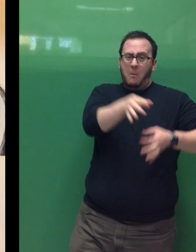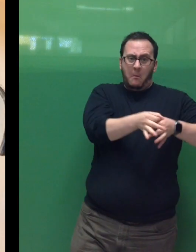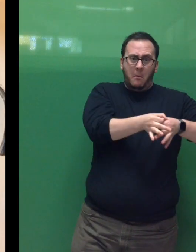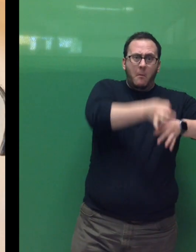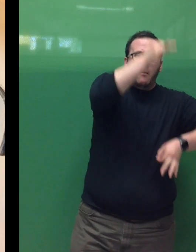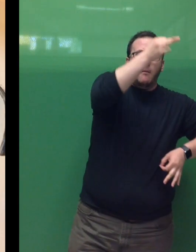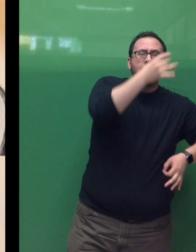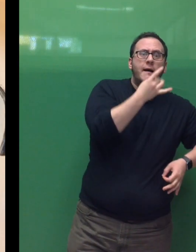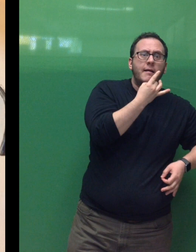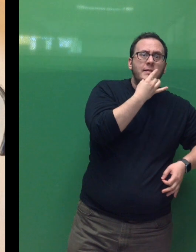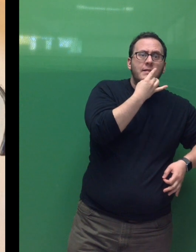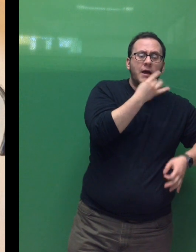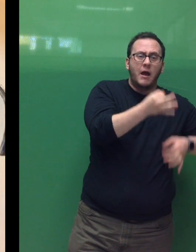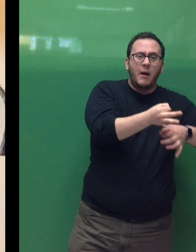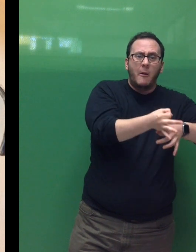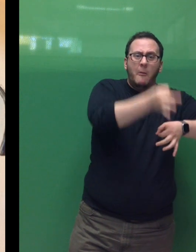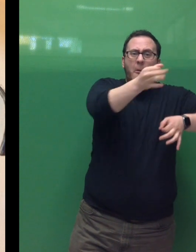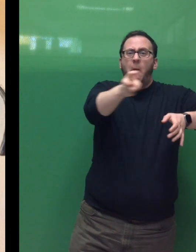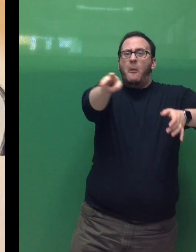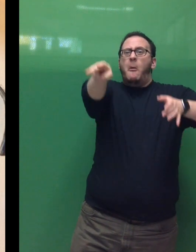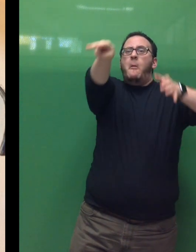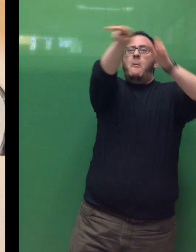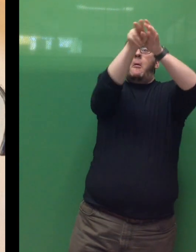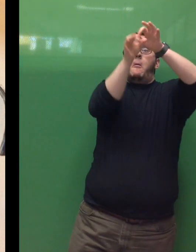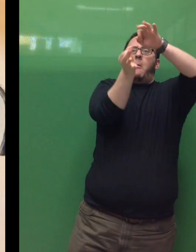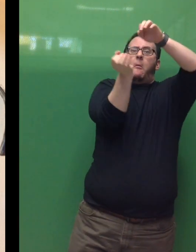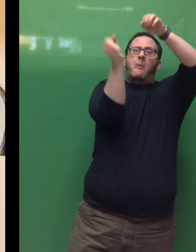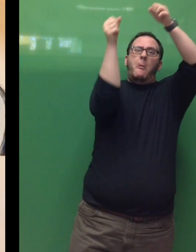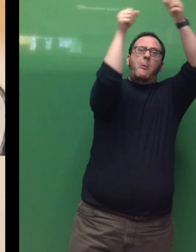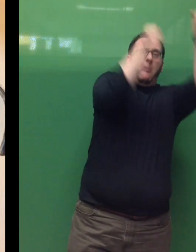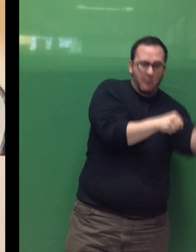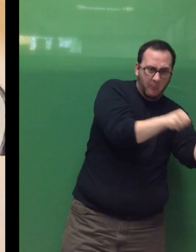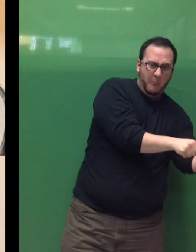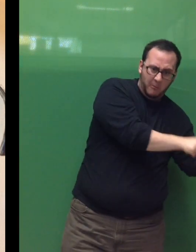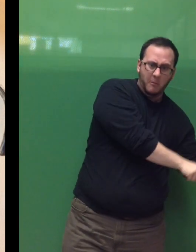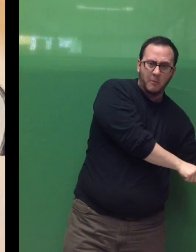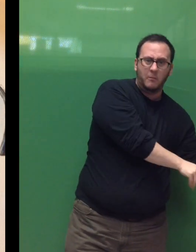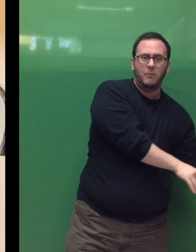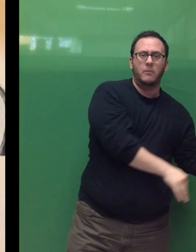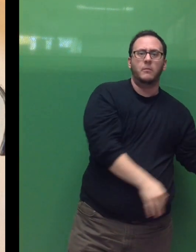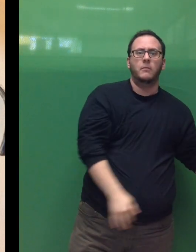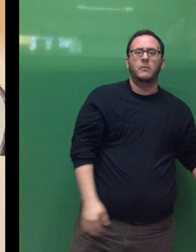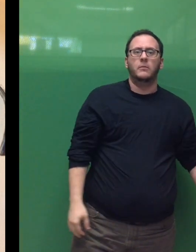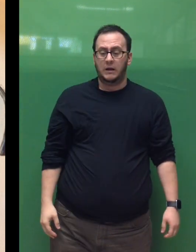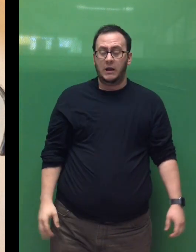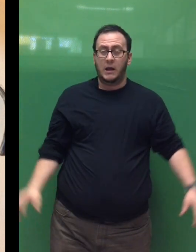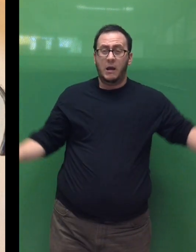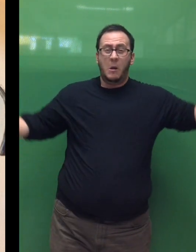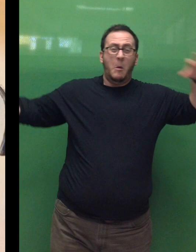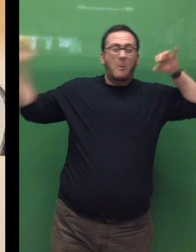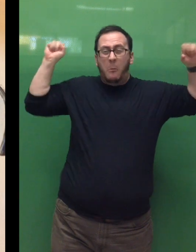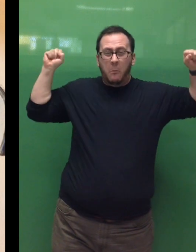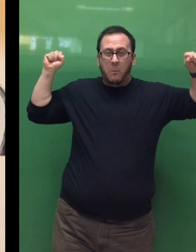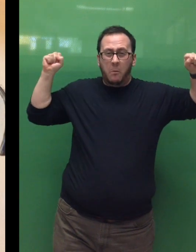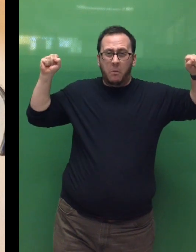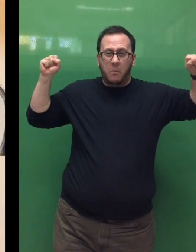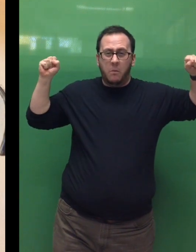BANG! Into a tall floor lamp. Over it fell with a crash!